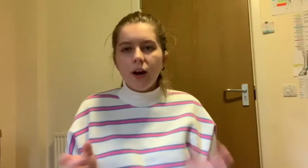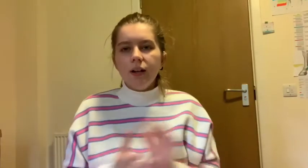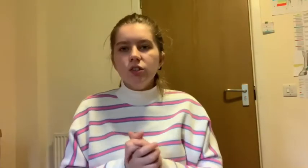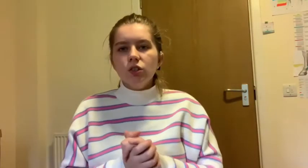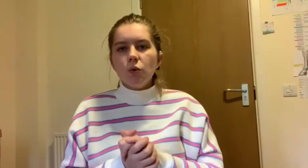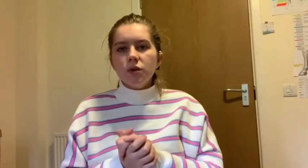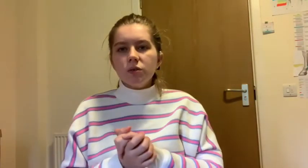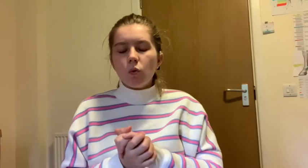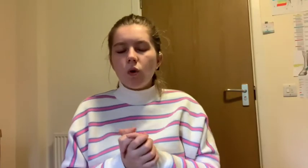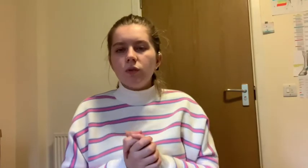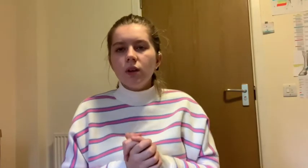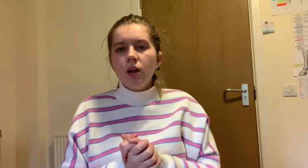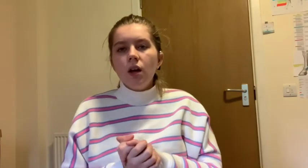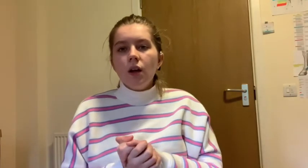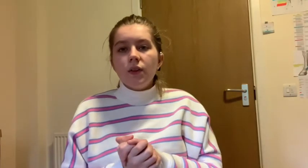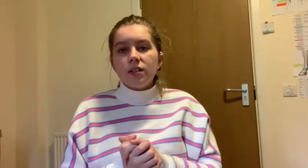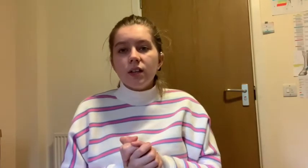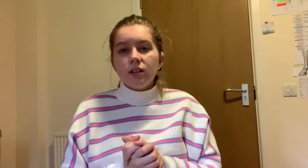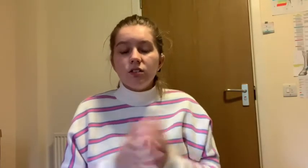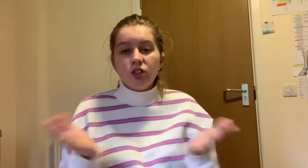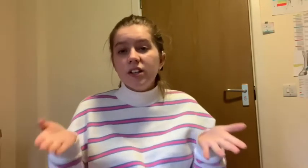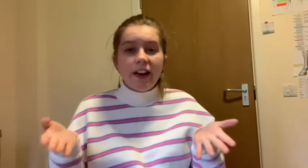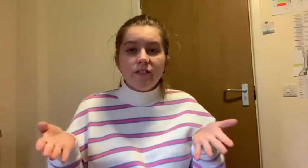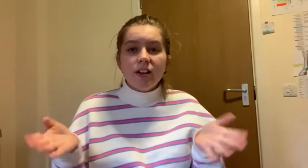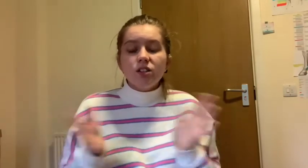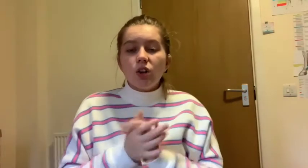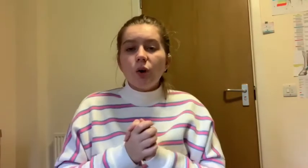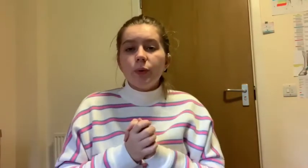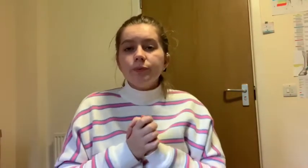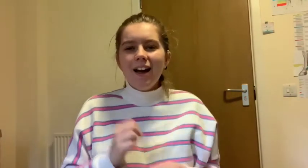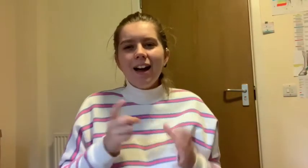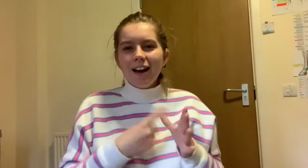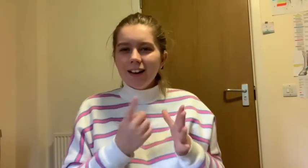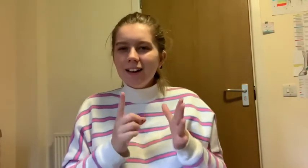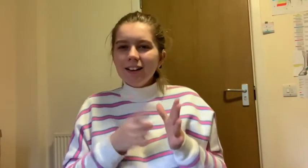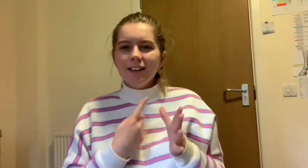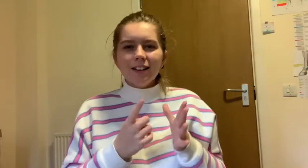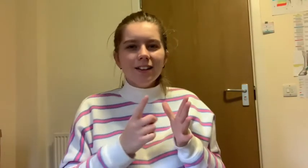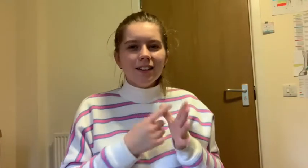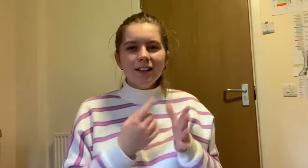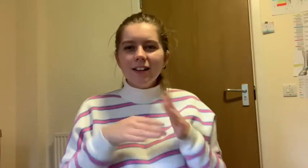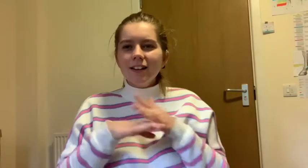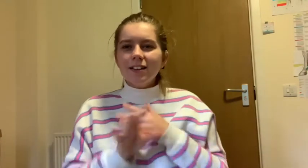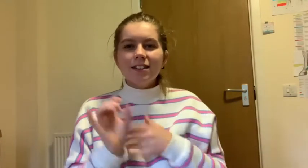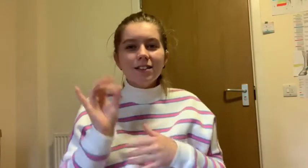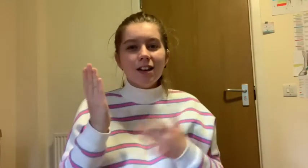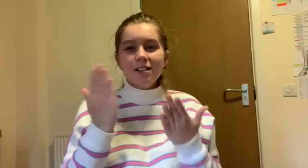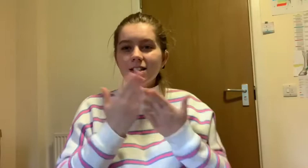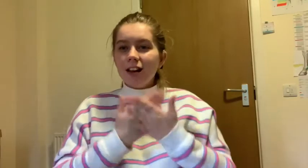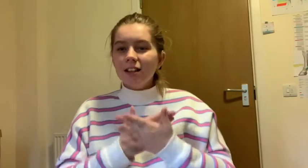Ok for this one, you can hear it (except for those who are hearing impaired) "ah, ah, ah, in the stars tonight"